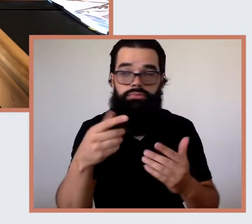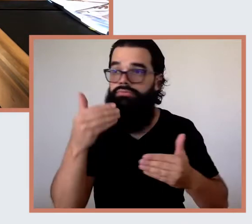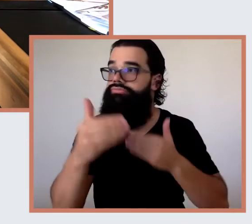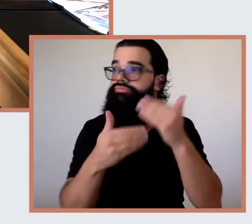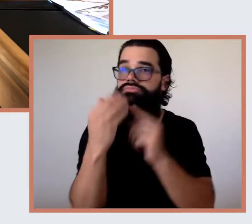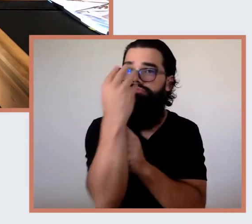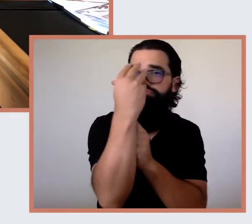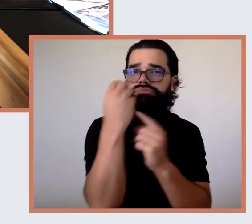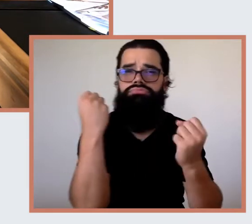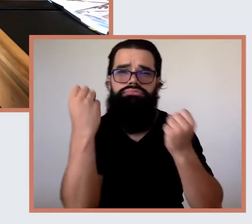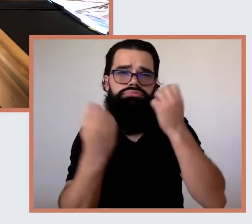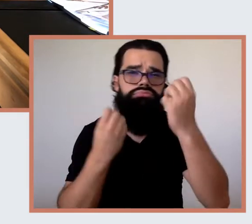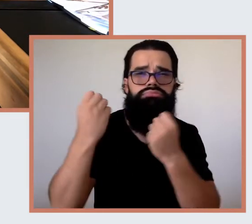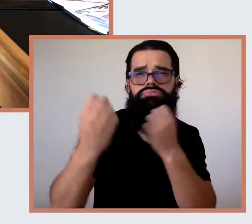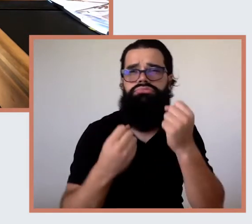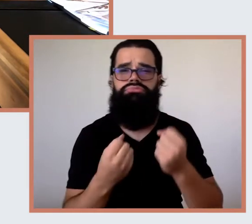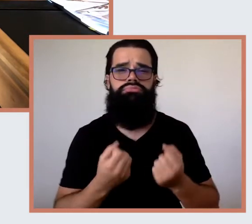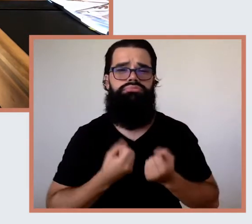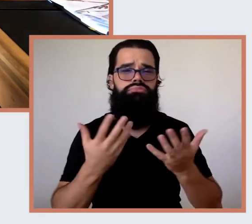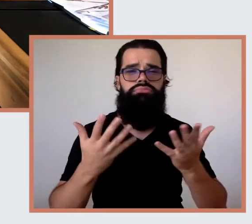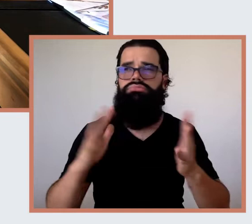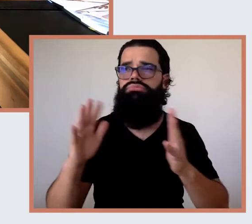because no, you don't have the experience